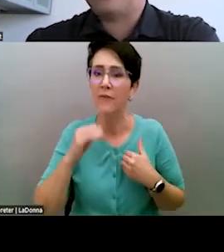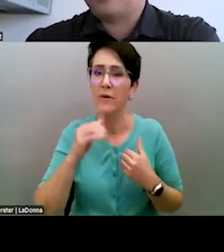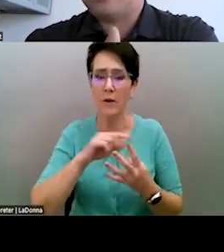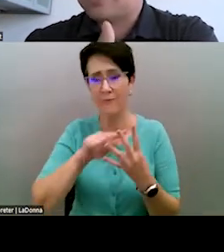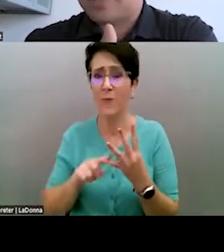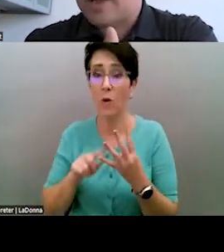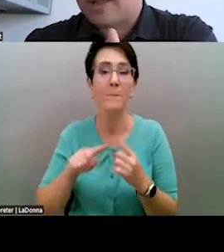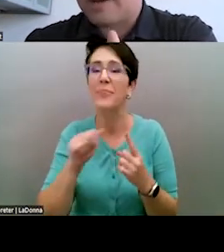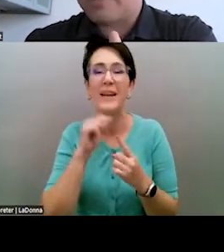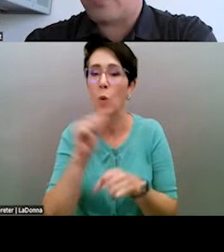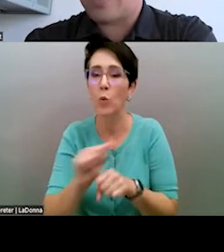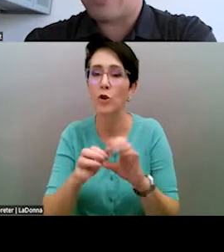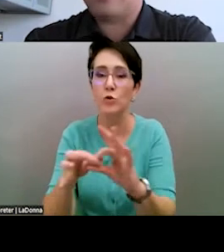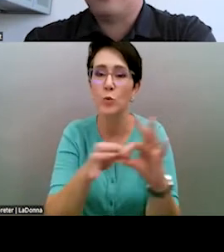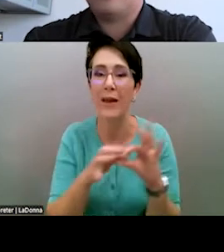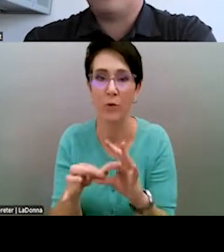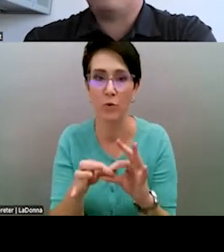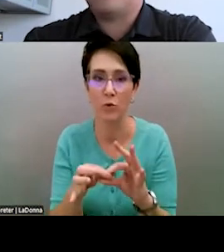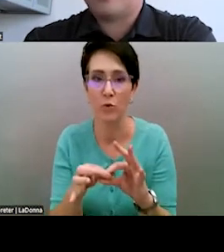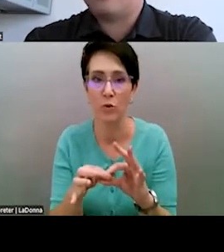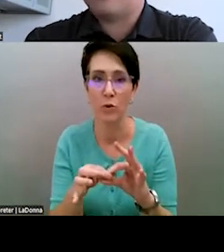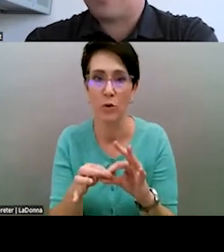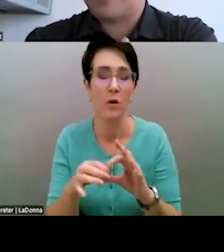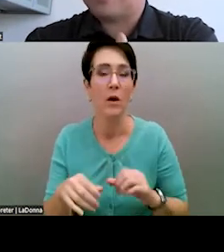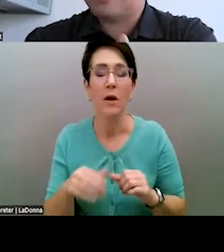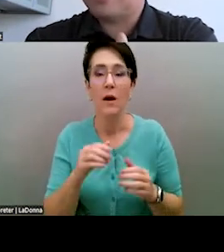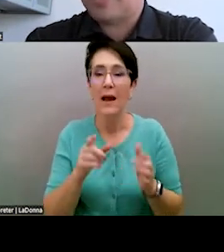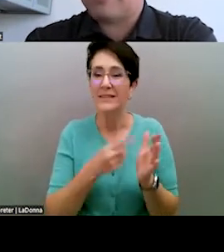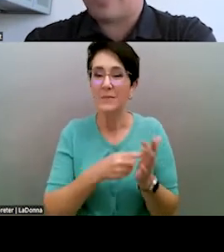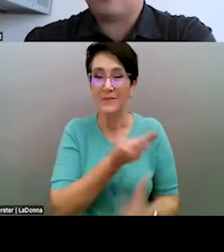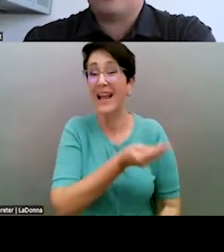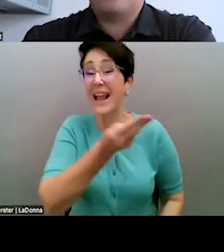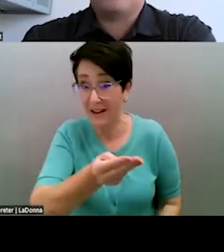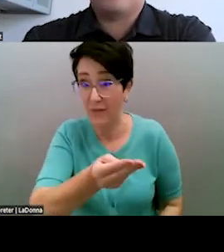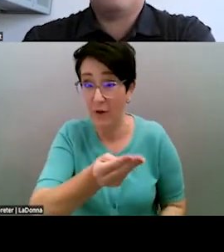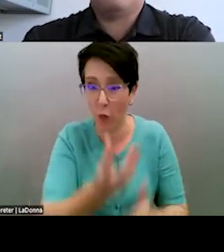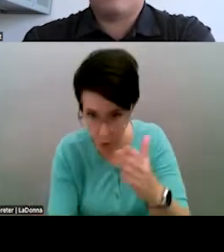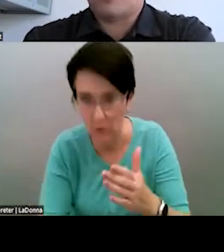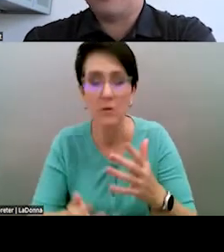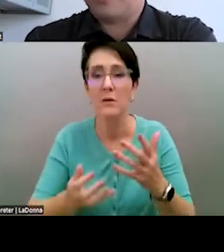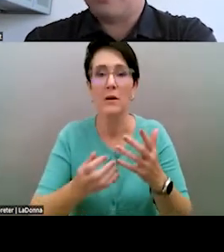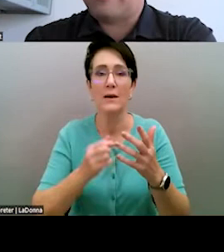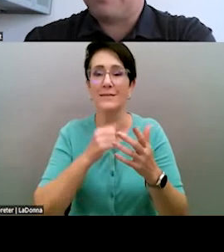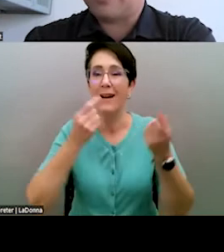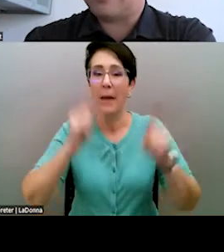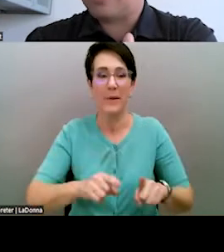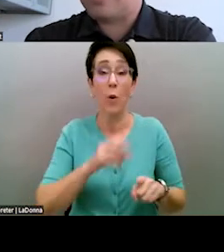IN A TIGHT COLLABORATIVE WAY. AND NOT DONE RIGHT. ONE IS REALLY DRIVING THE BUS AS